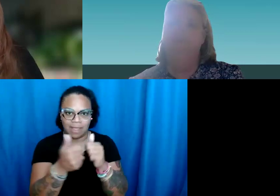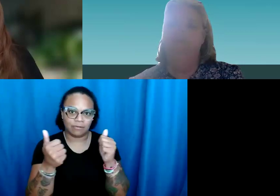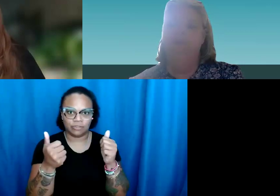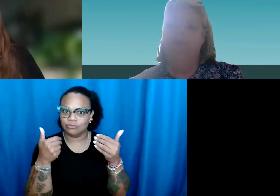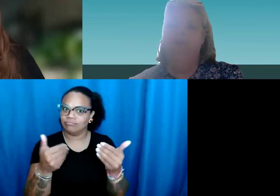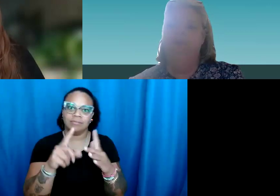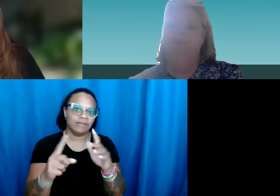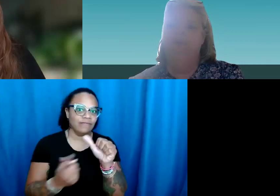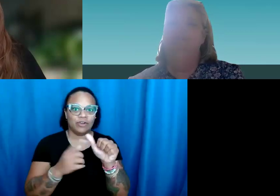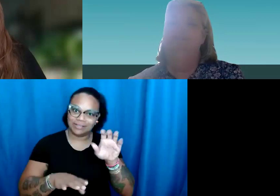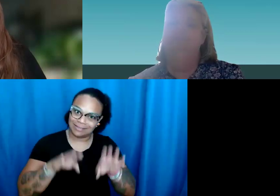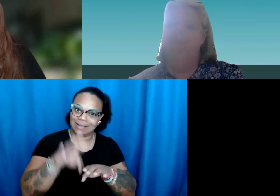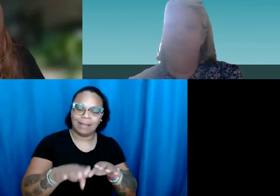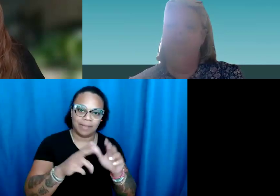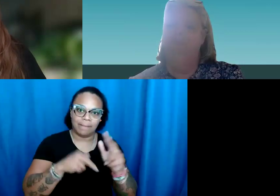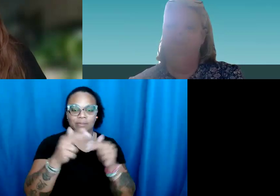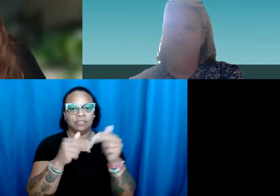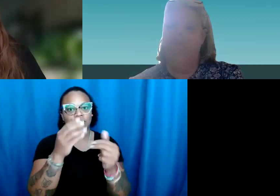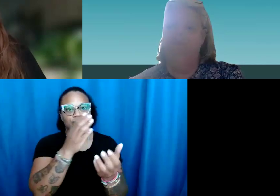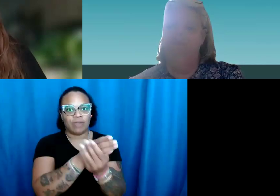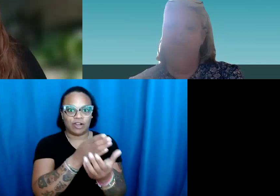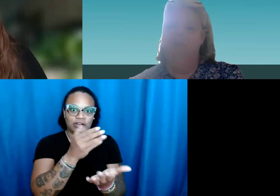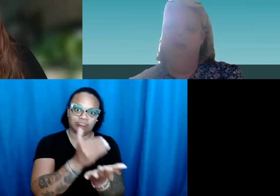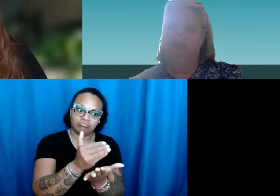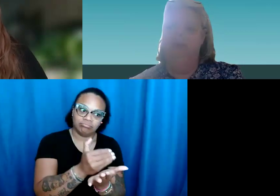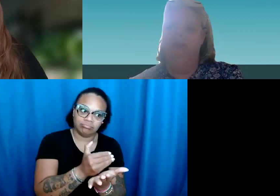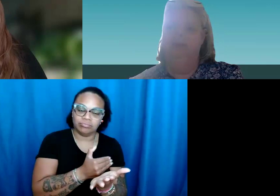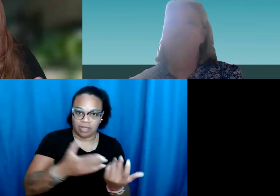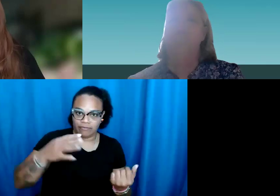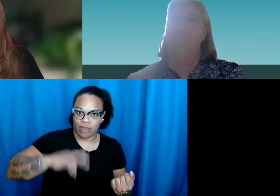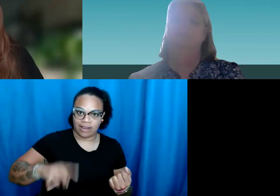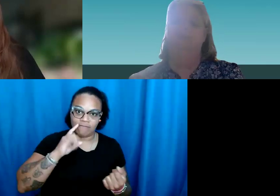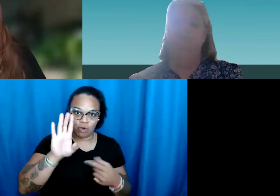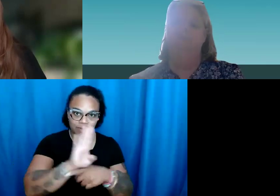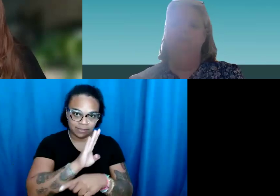and credit for your business.